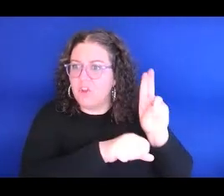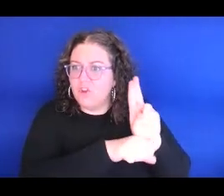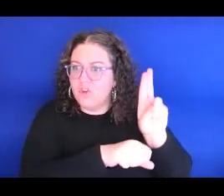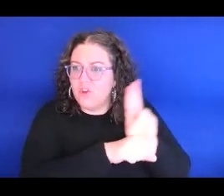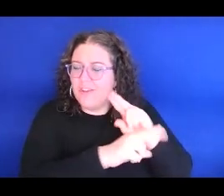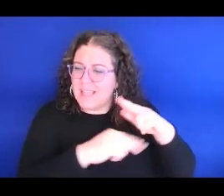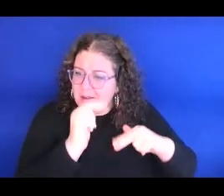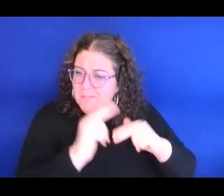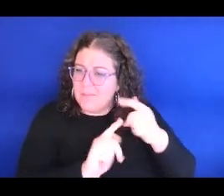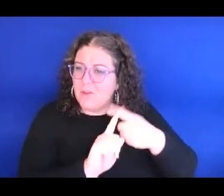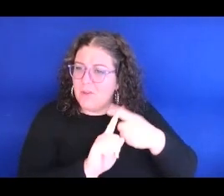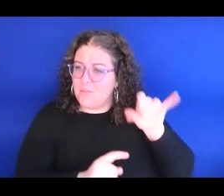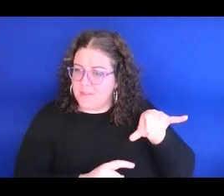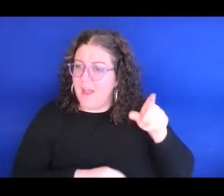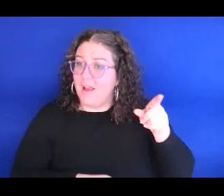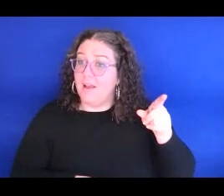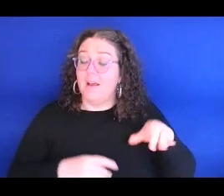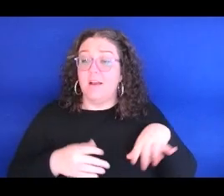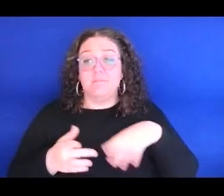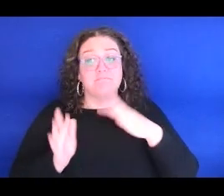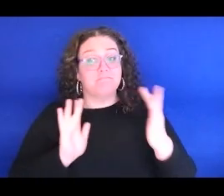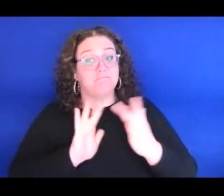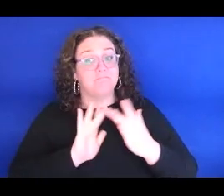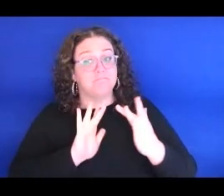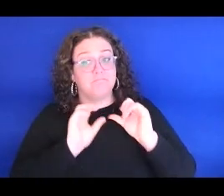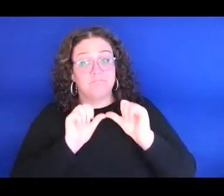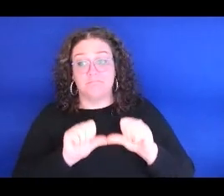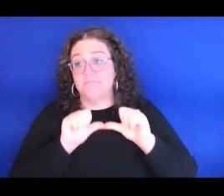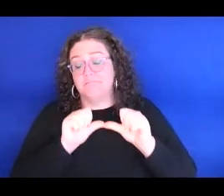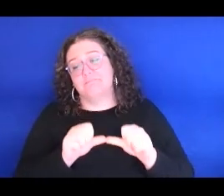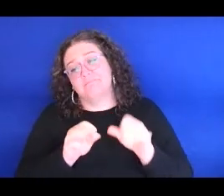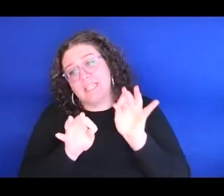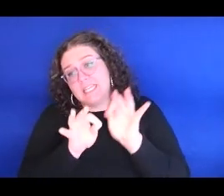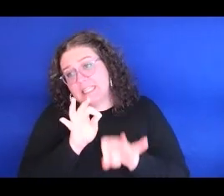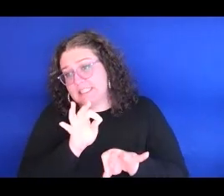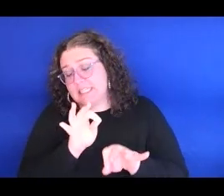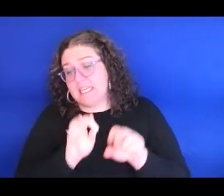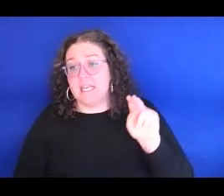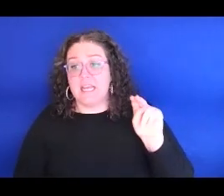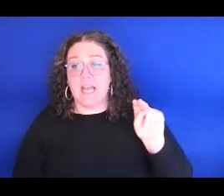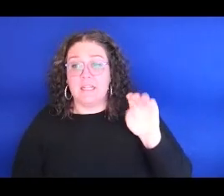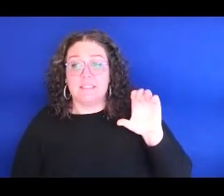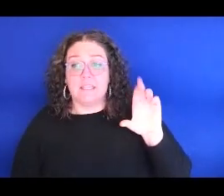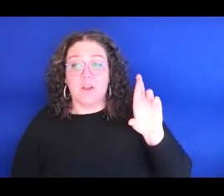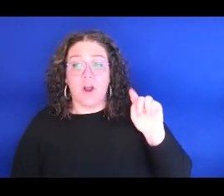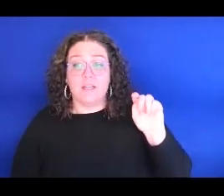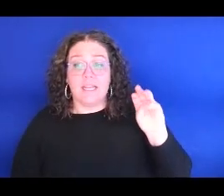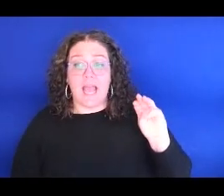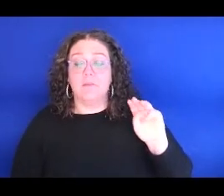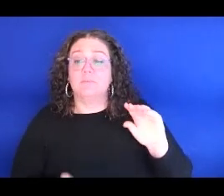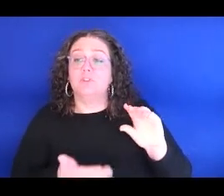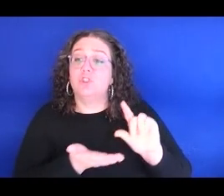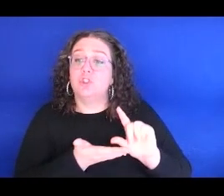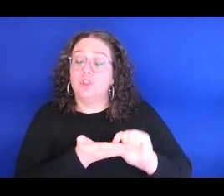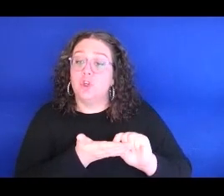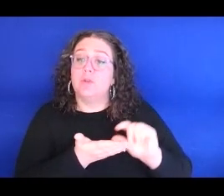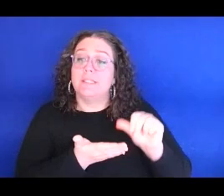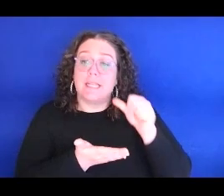And staying connected is easy. NCRTM’s monthly newsletter shares new resources, events,